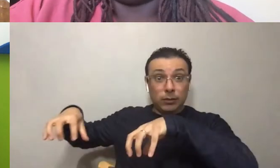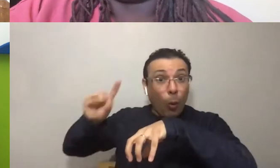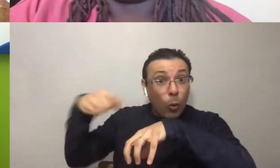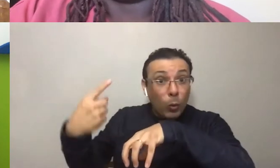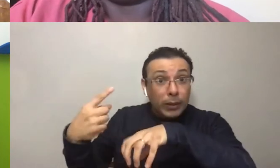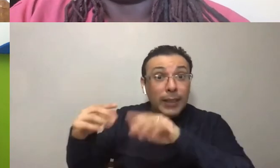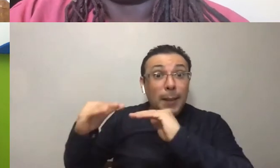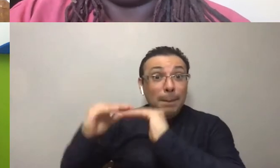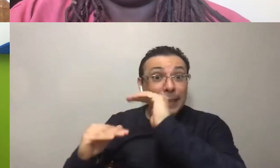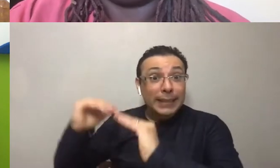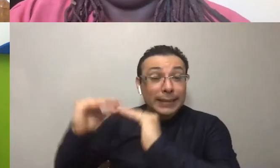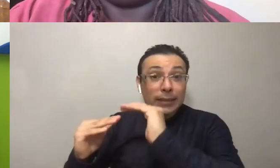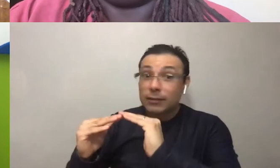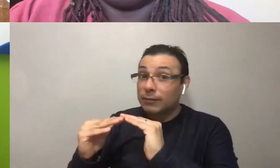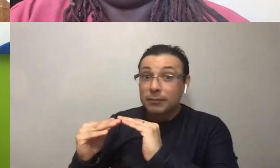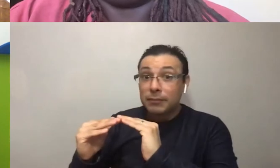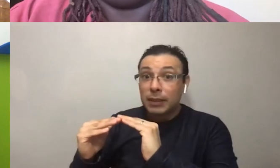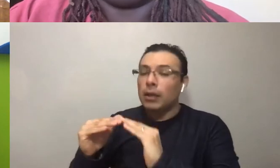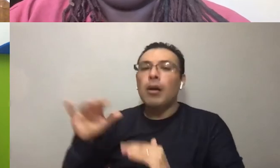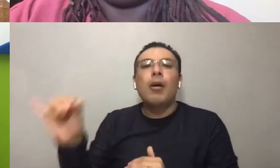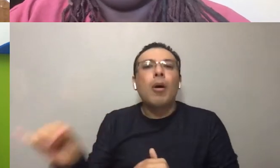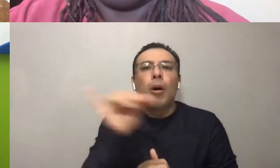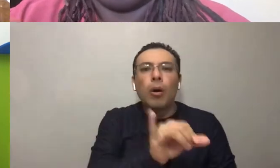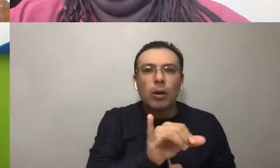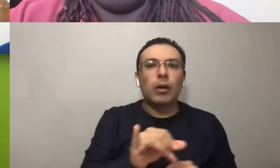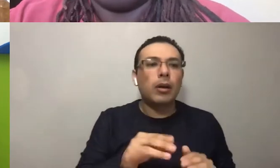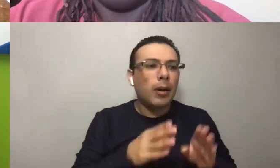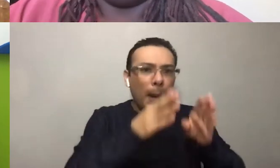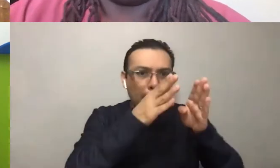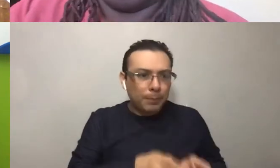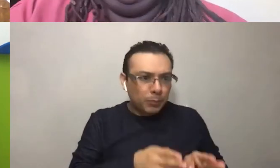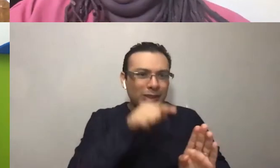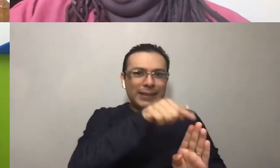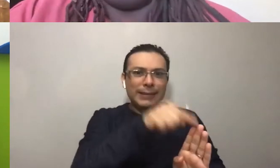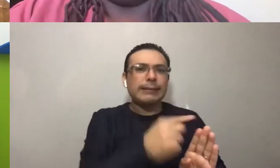just people being in situations where they cannot get out— guardianship.